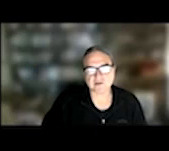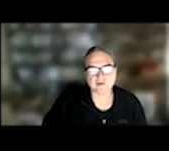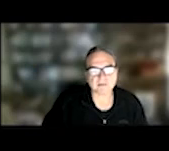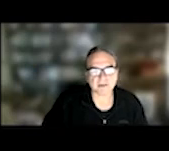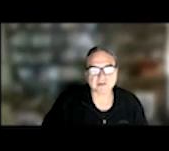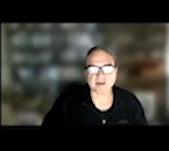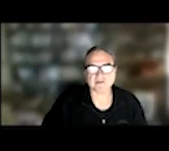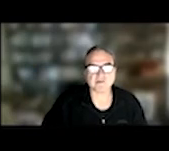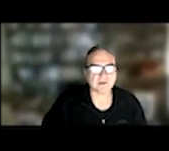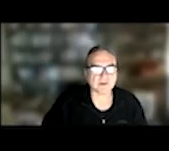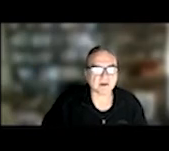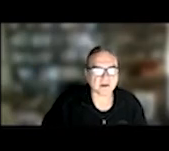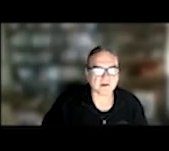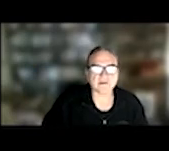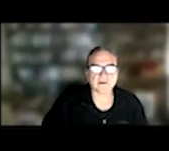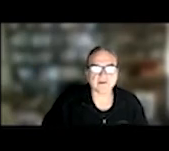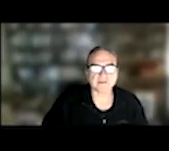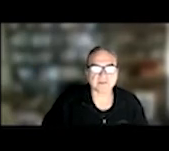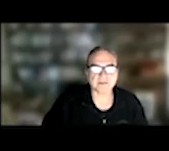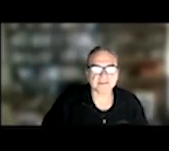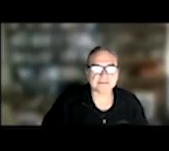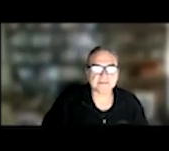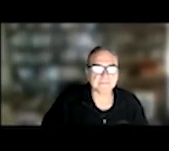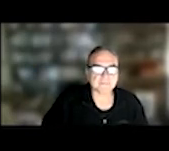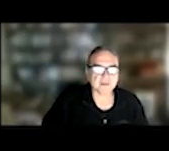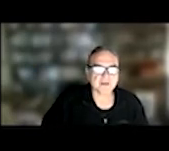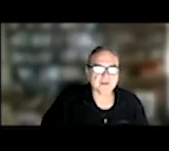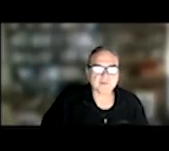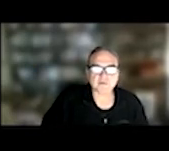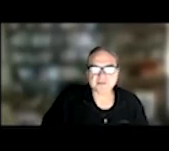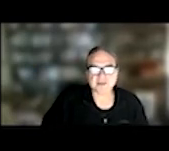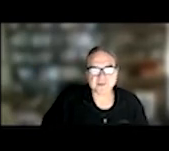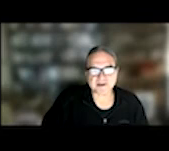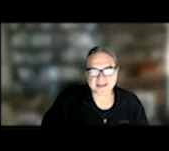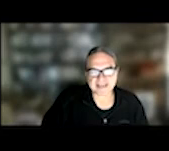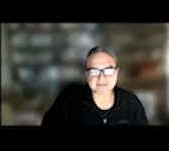trauma and childhood trauma on our our disabilities improvements in community engagement